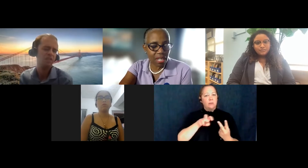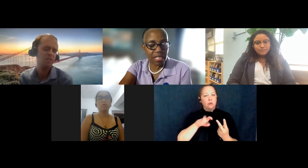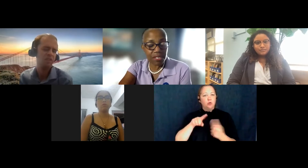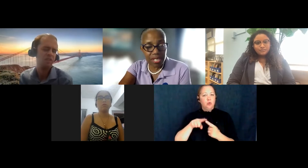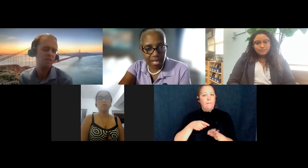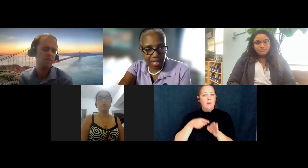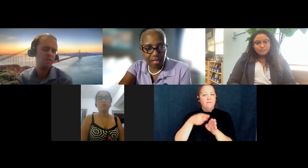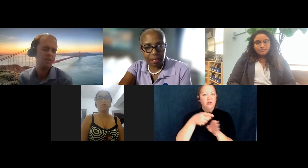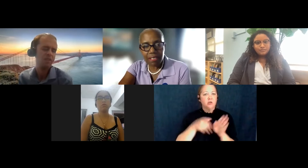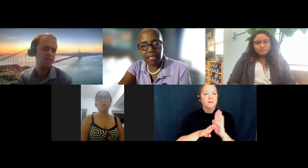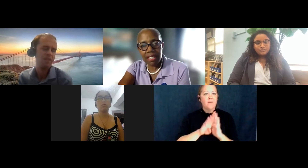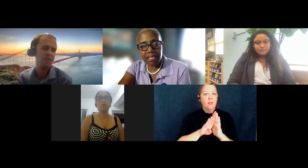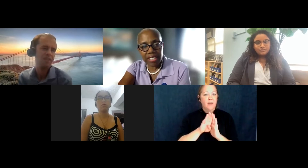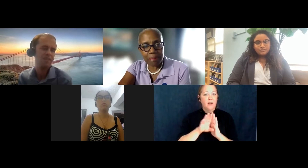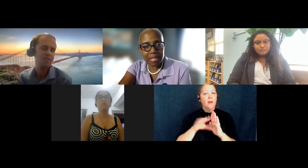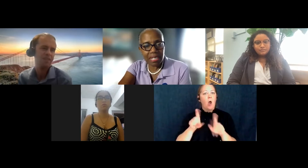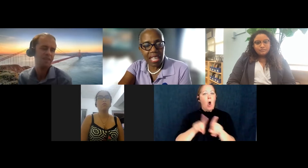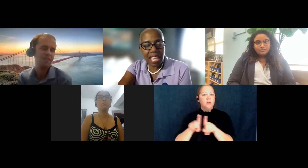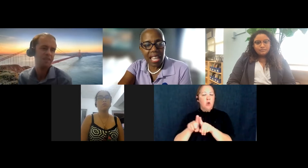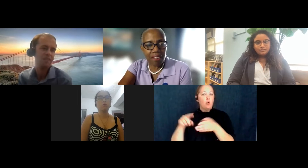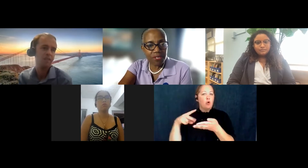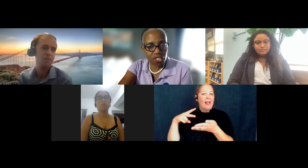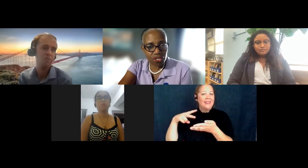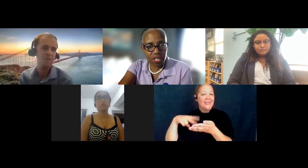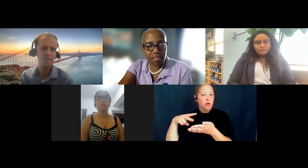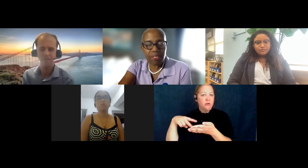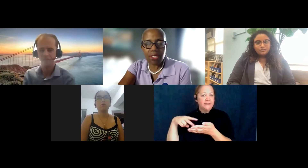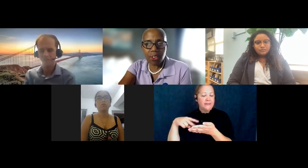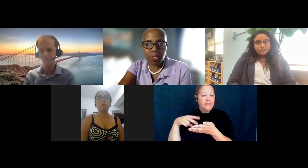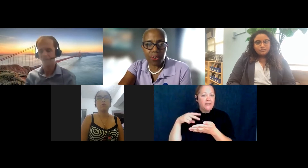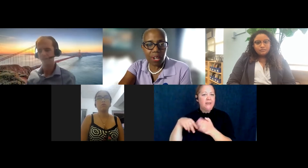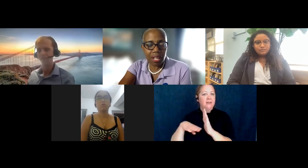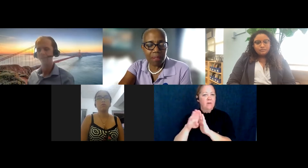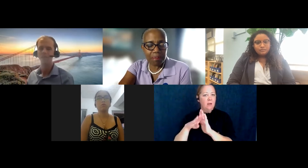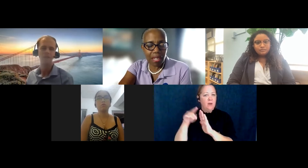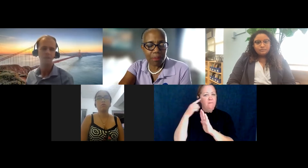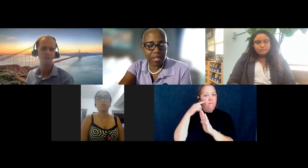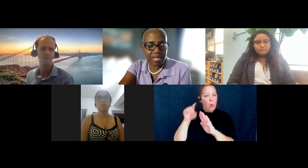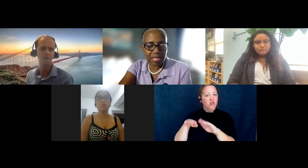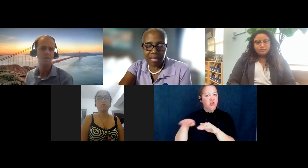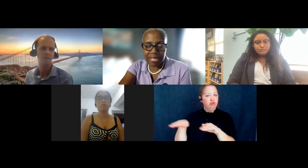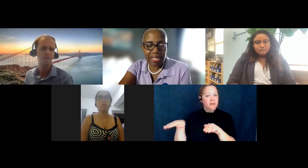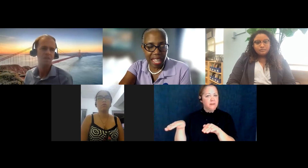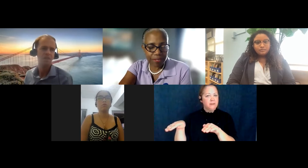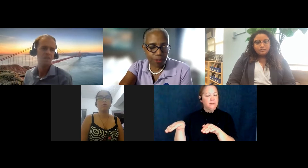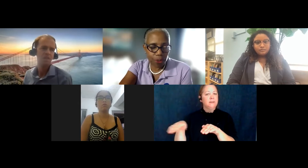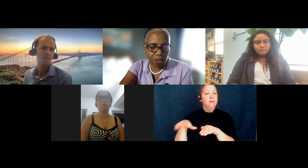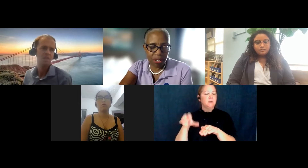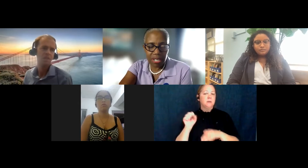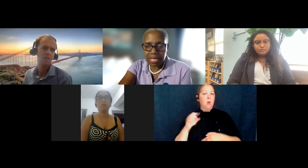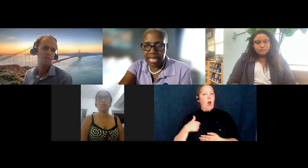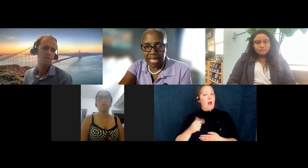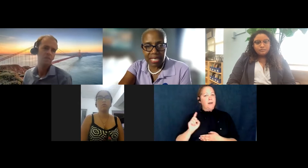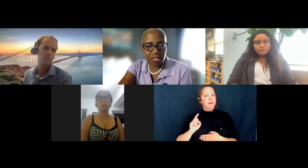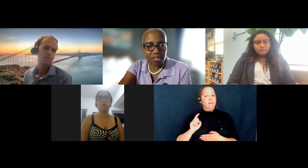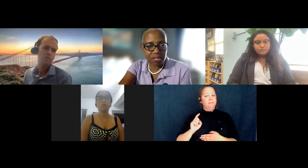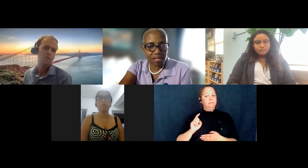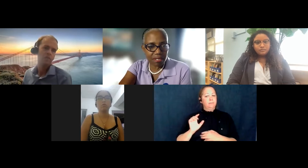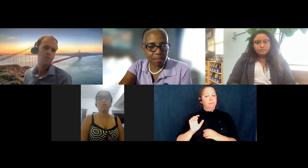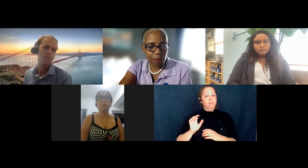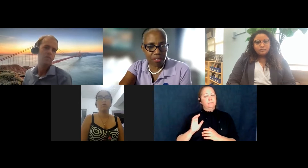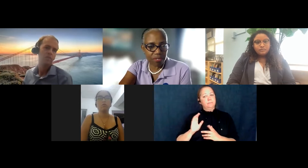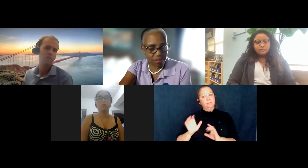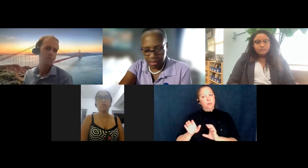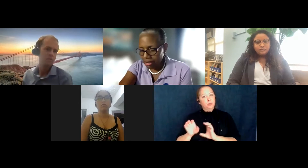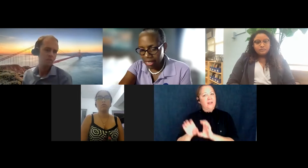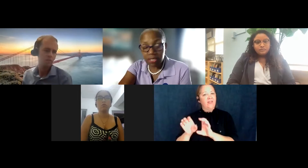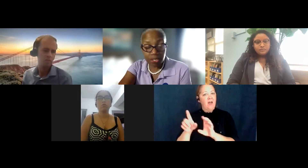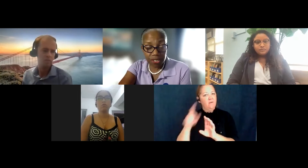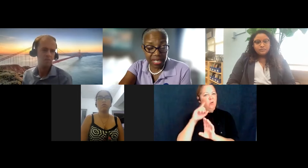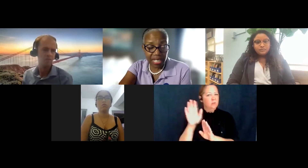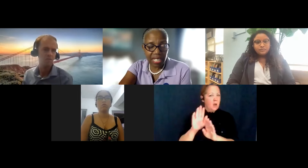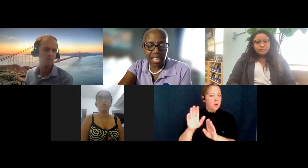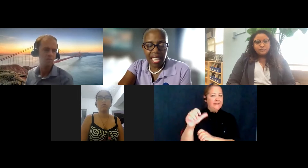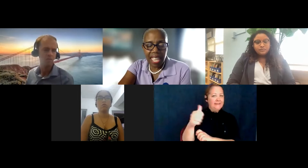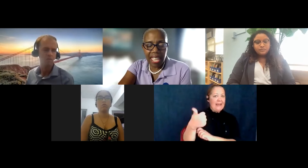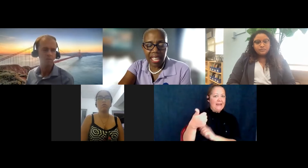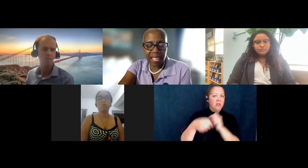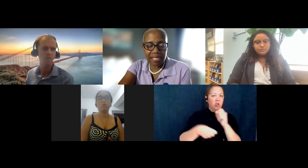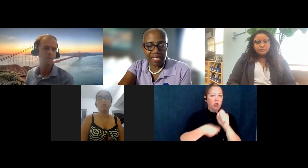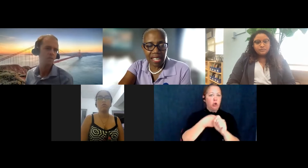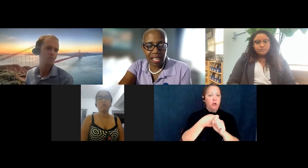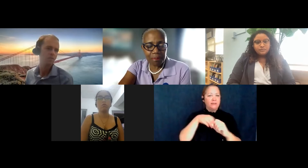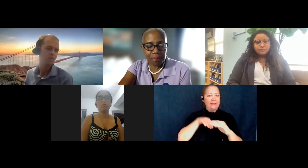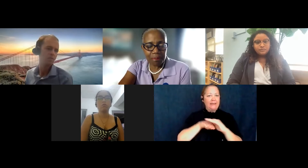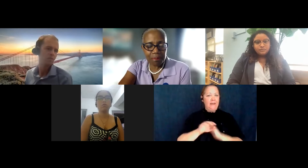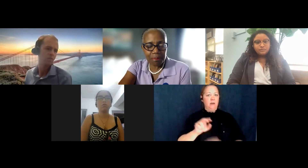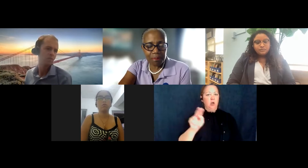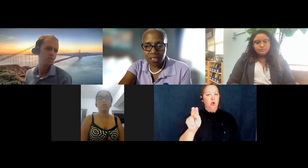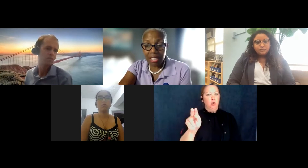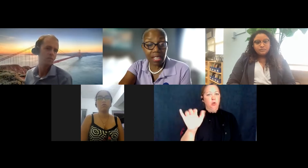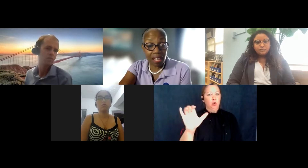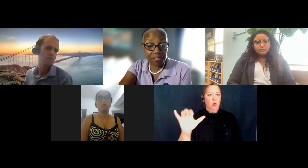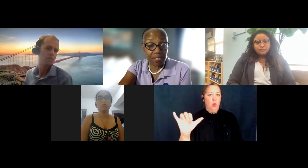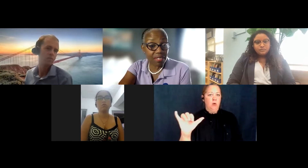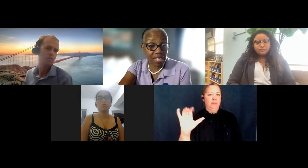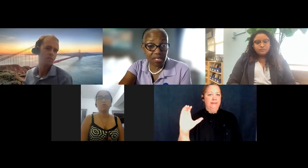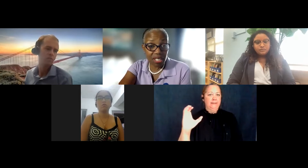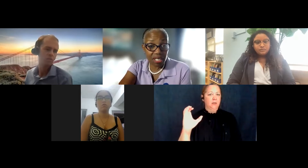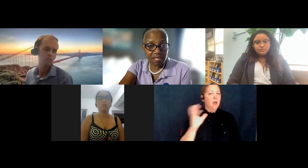literacy development of children. I did that for 10 years in New York City. I loved teaching